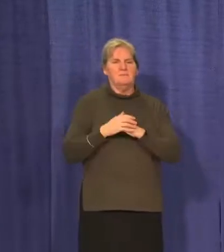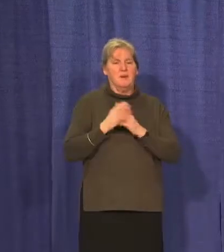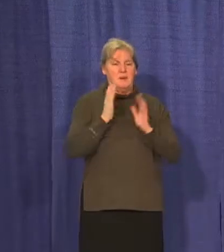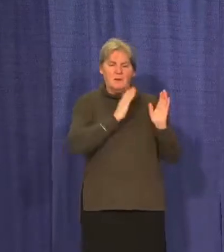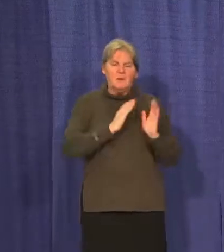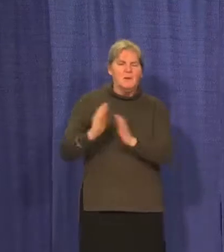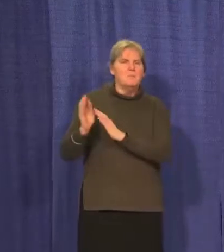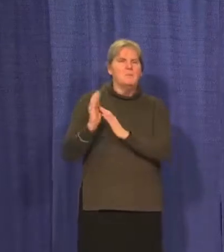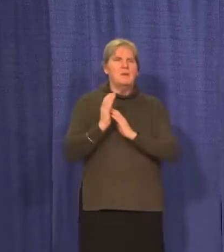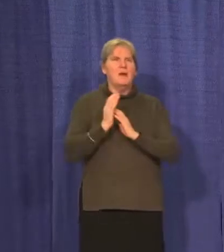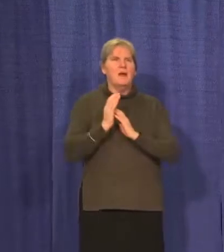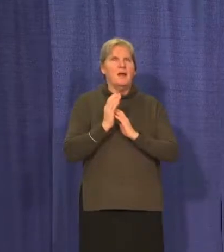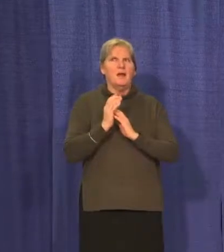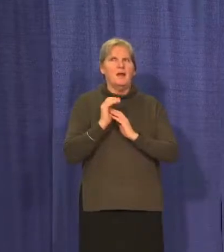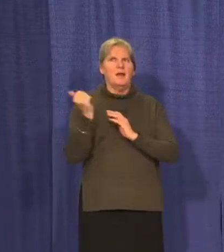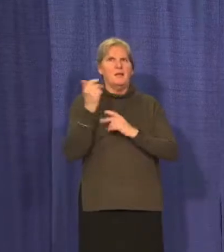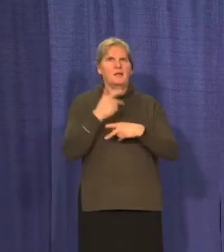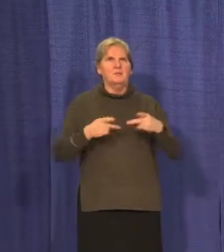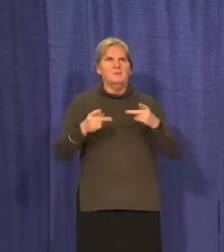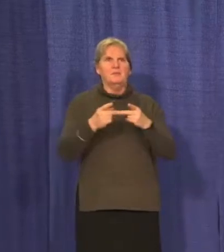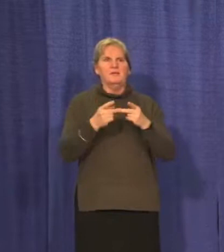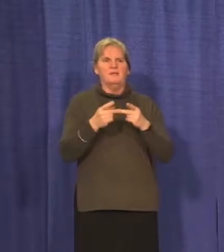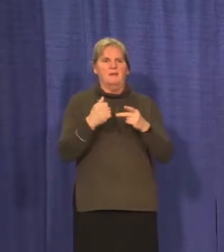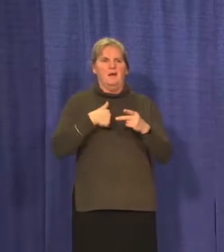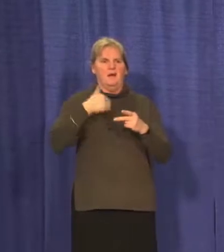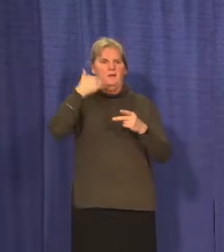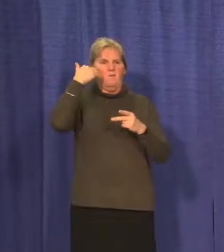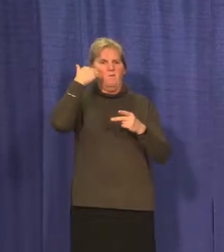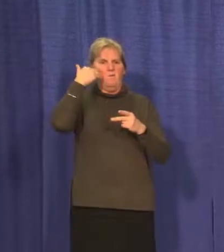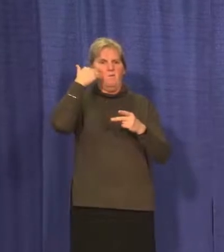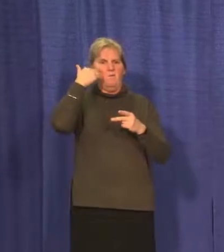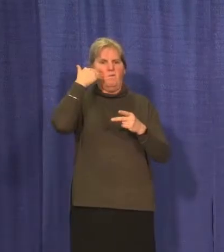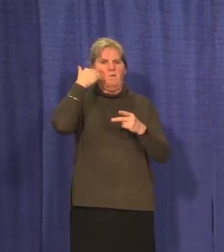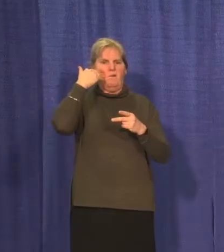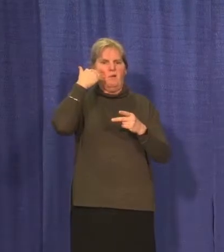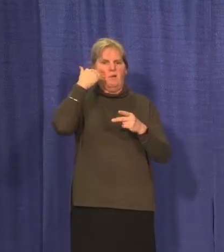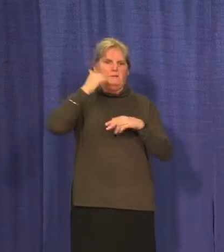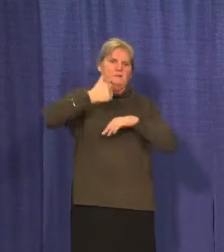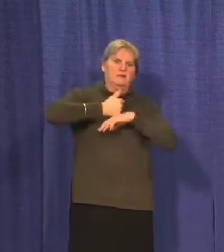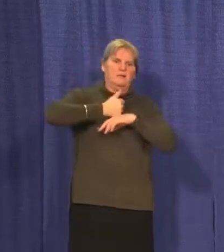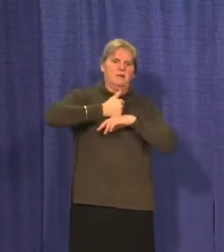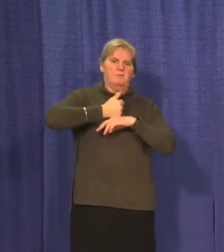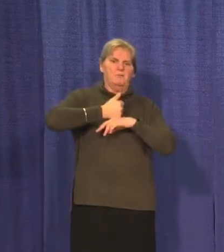I think there are no plans or efforts that I am aware of to make this mandatory.